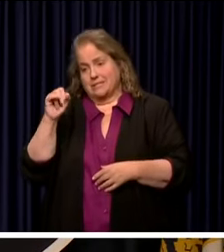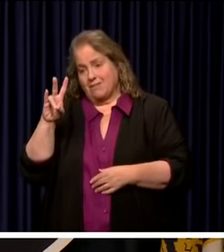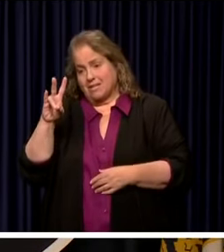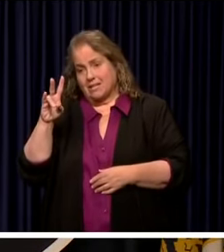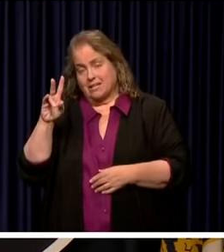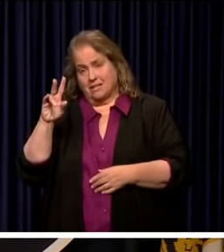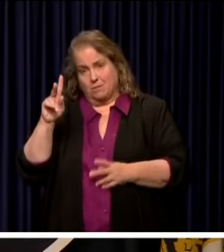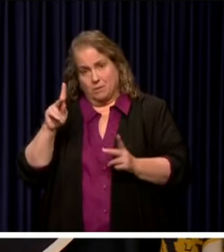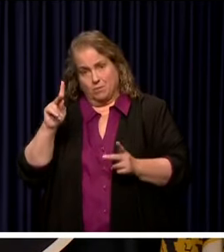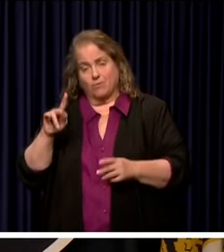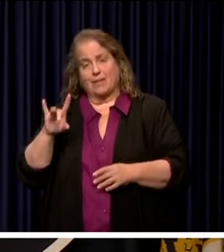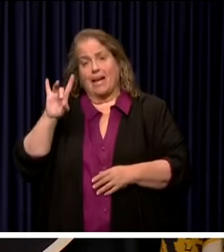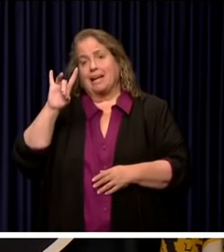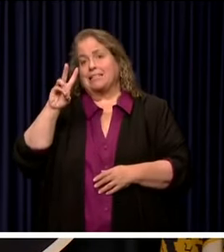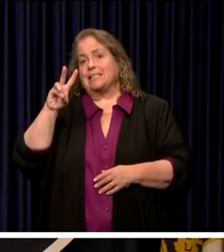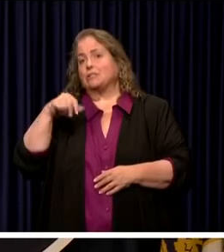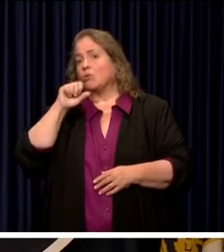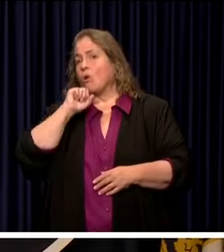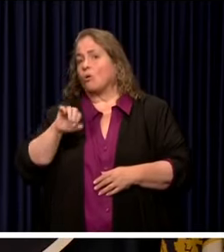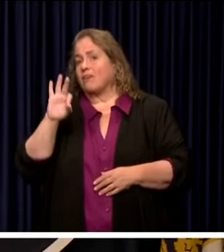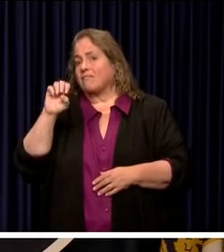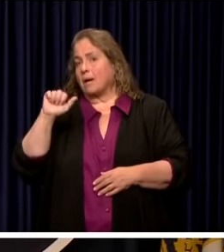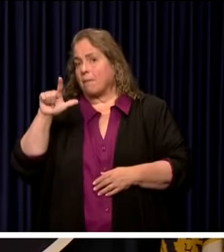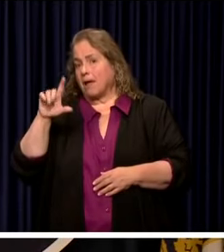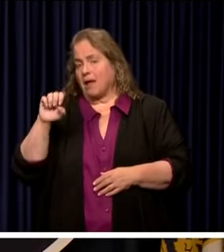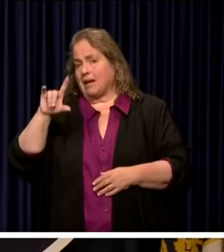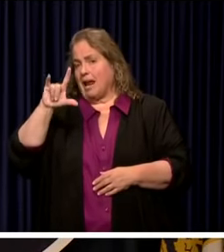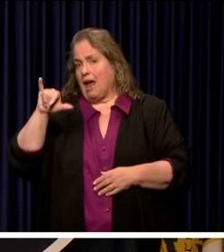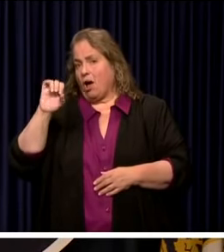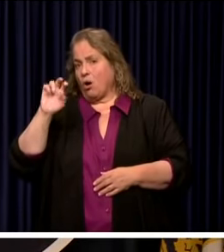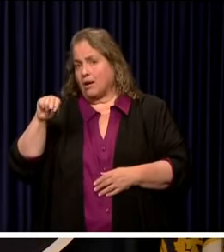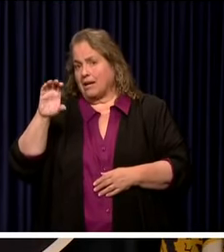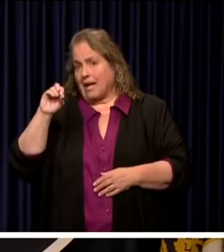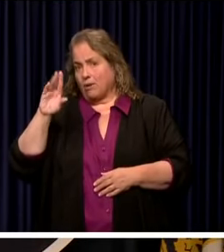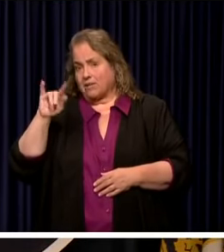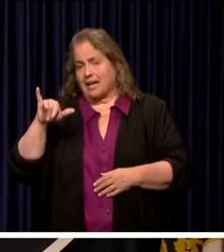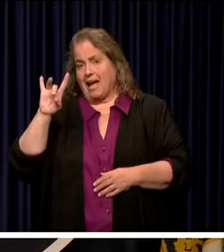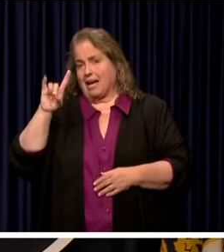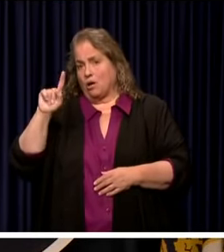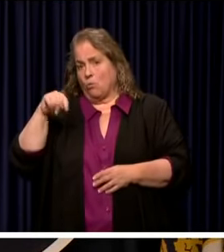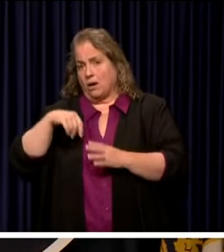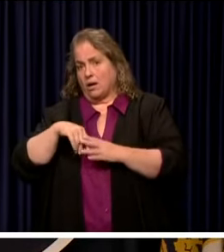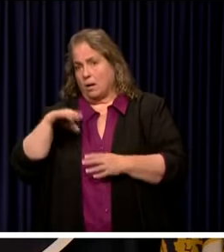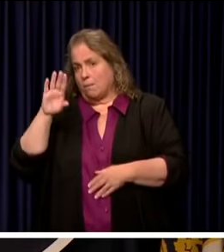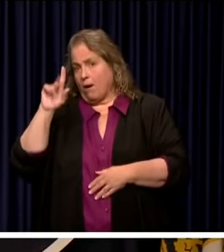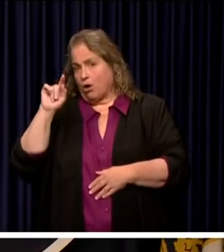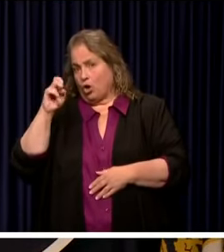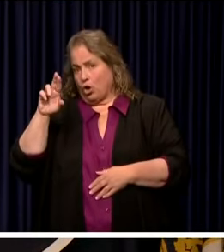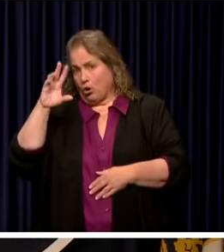JEFFERSON. LET'S MAKE SURE THAT WE'RE DOING